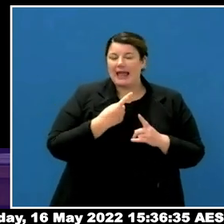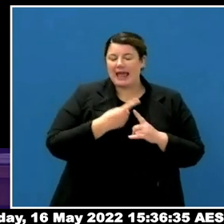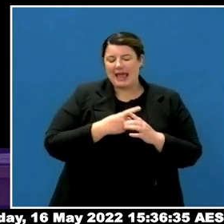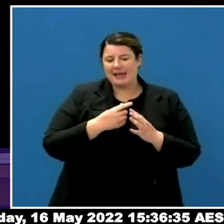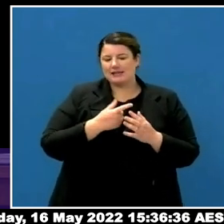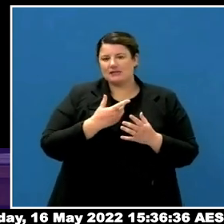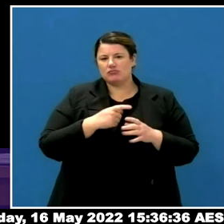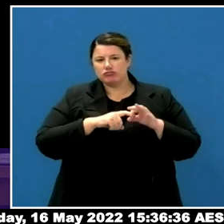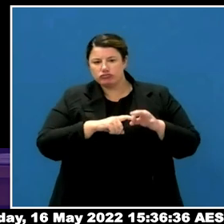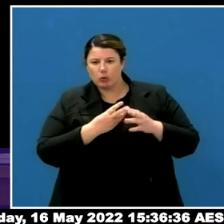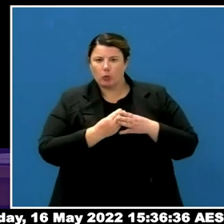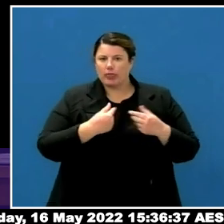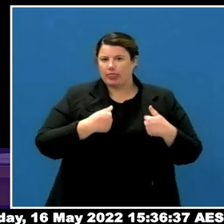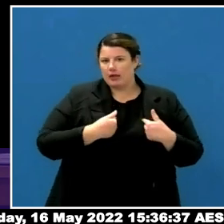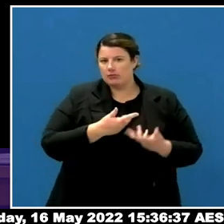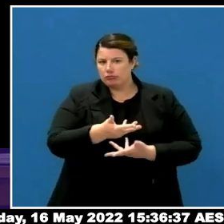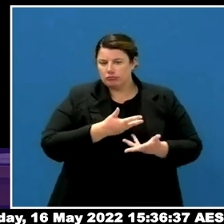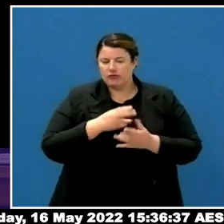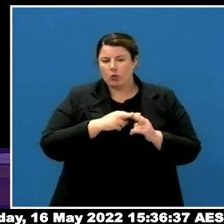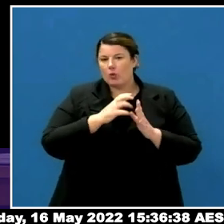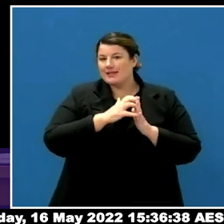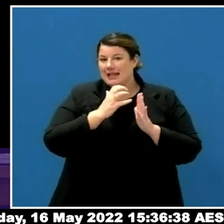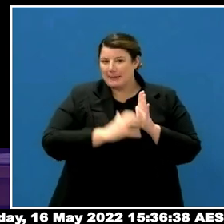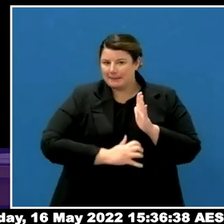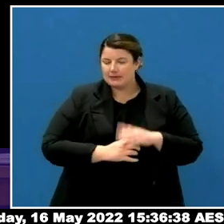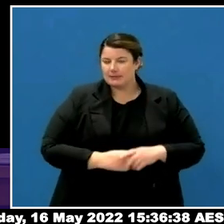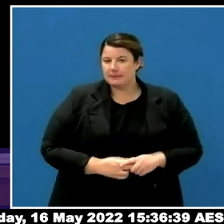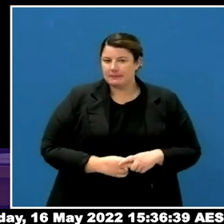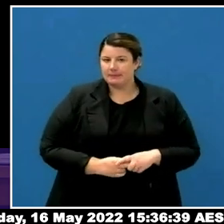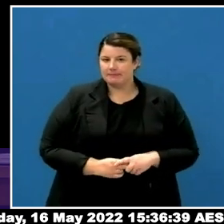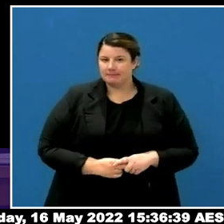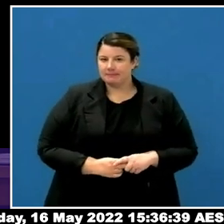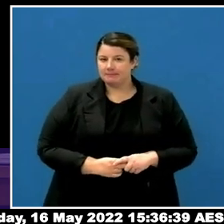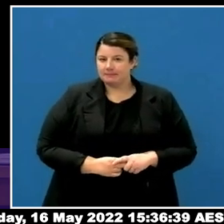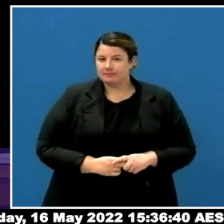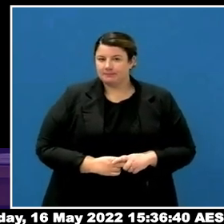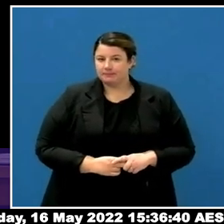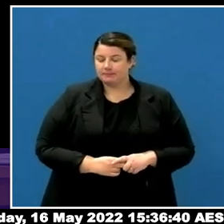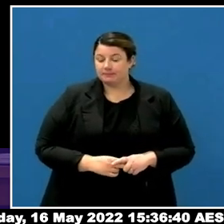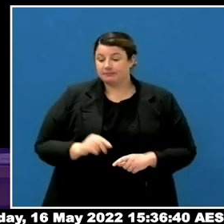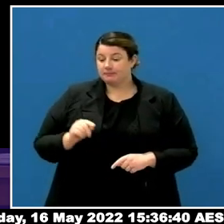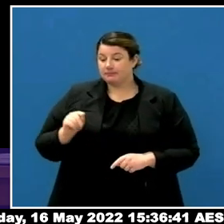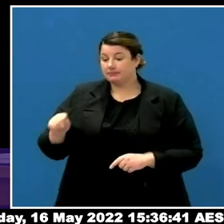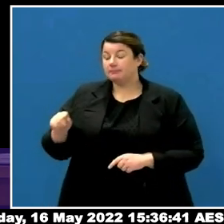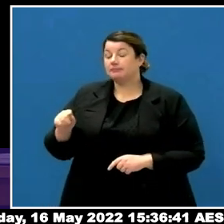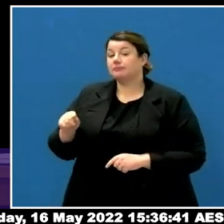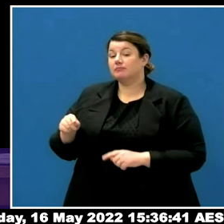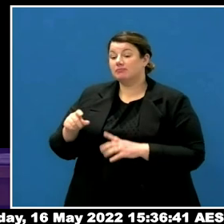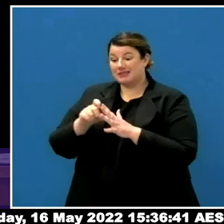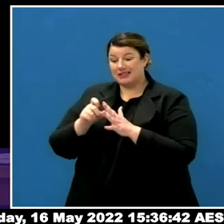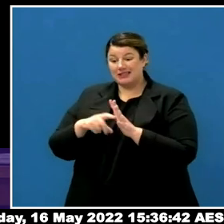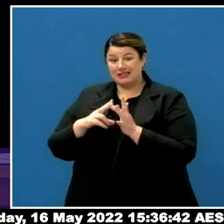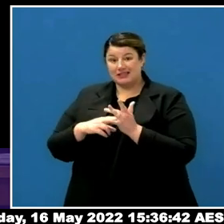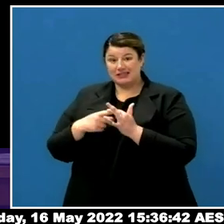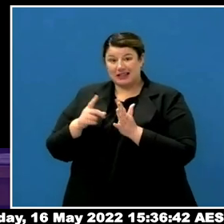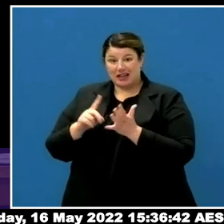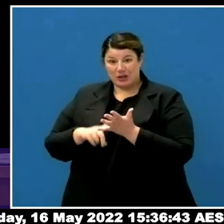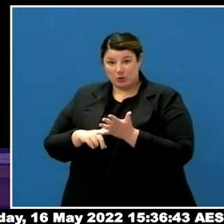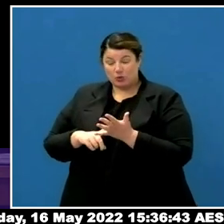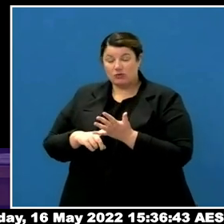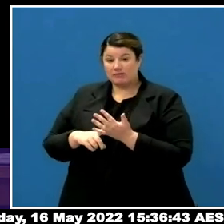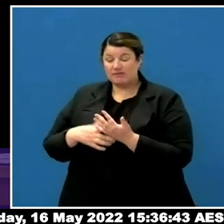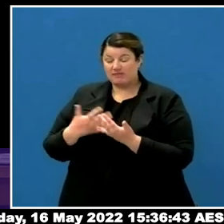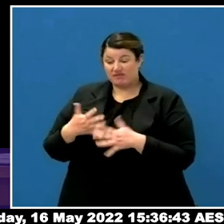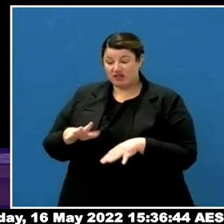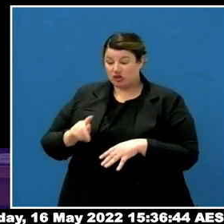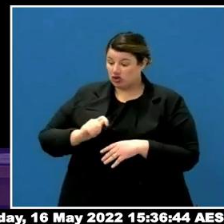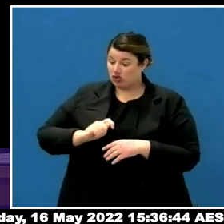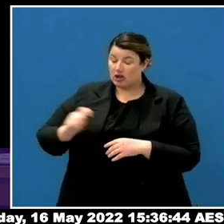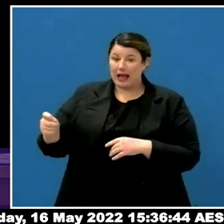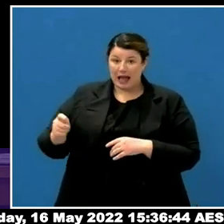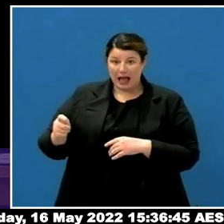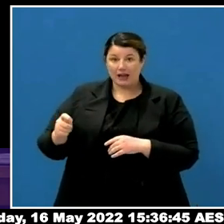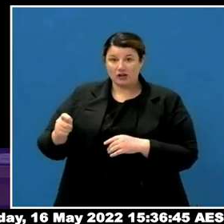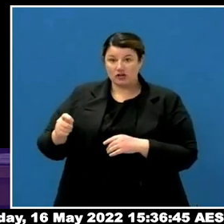It's the case that Mr Nuumaalii was charged in respect of filming Toby naked or